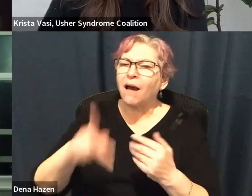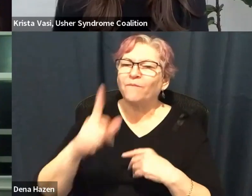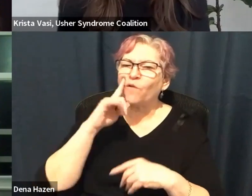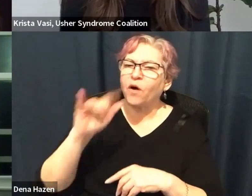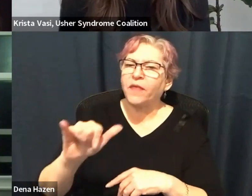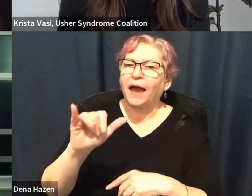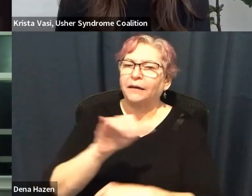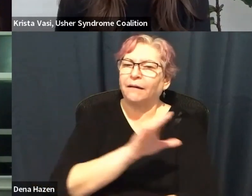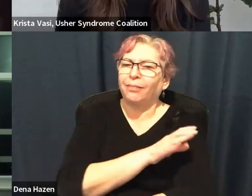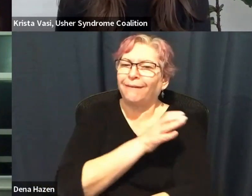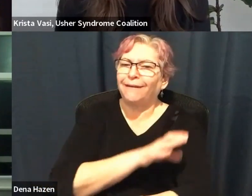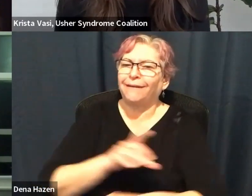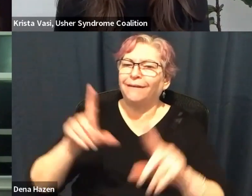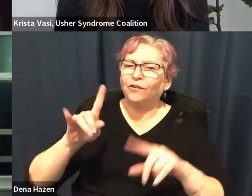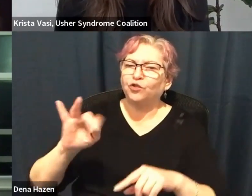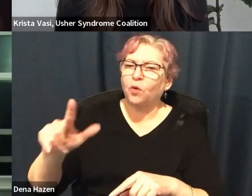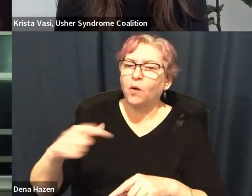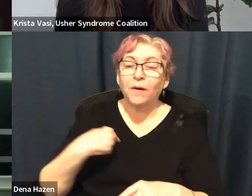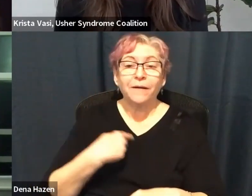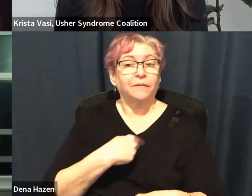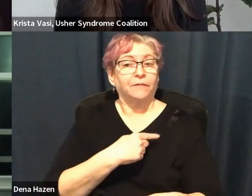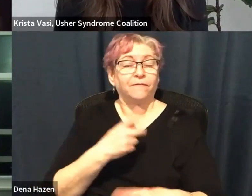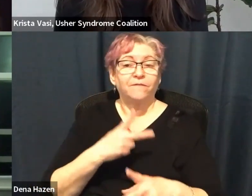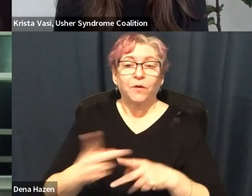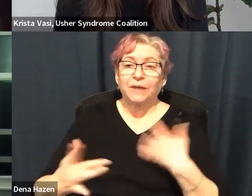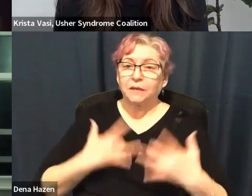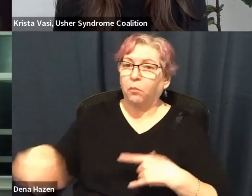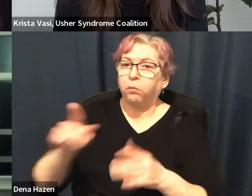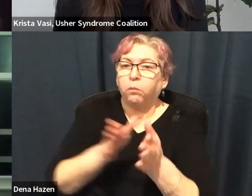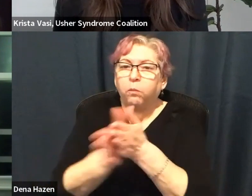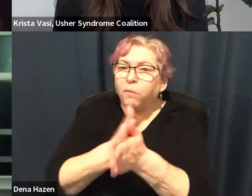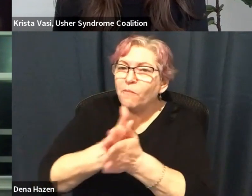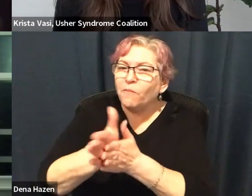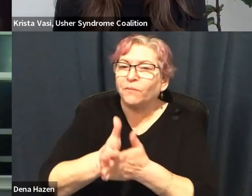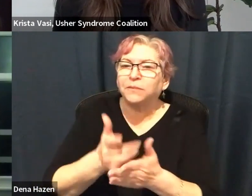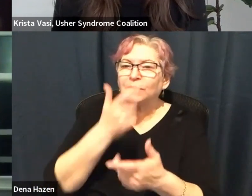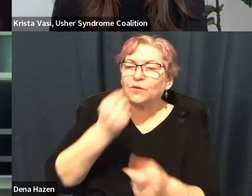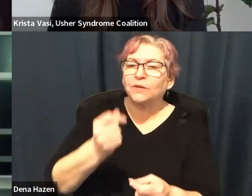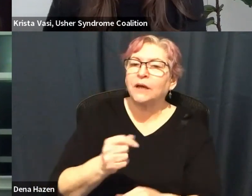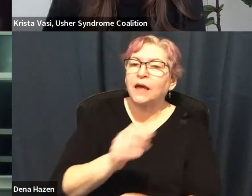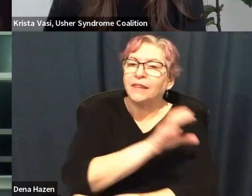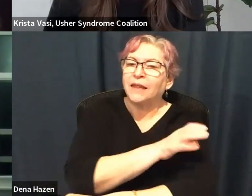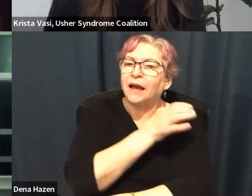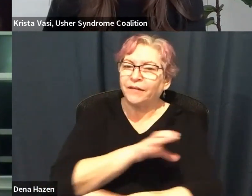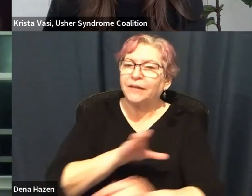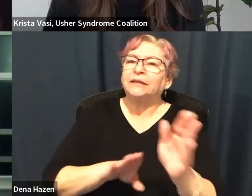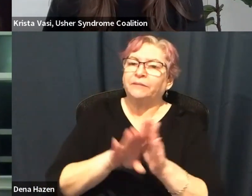And we're extremely excited. There's a lot of enthusiasm. Clinical development does take different times